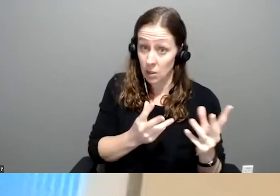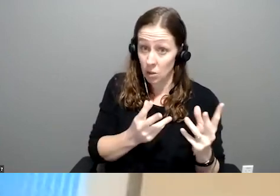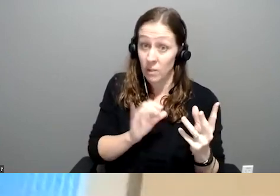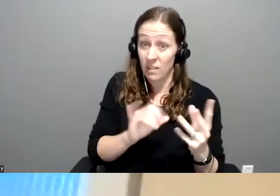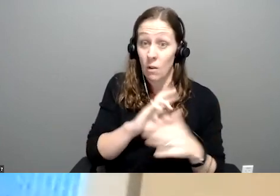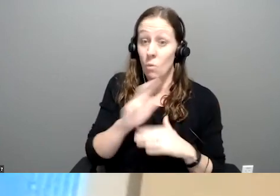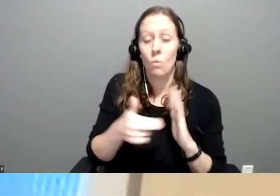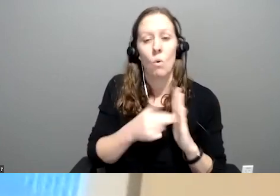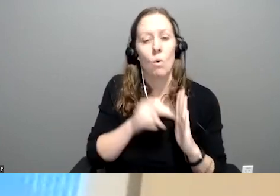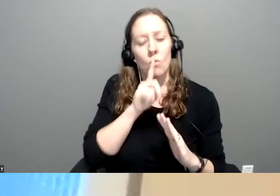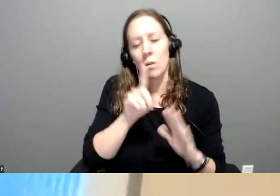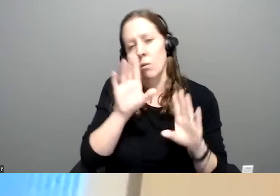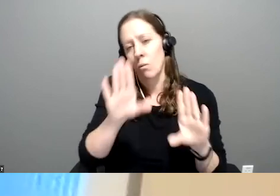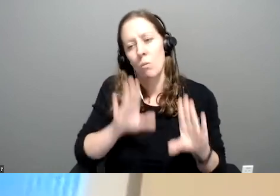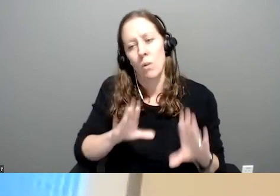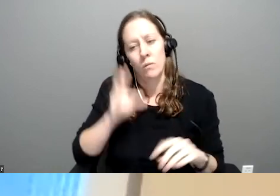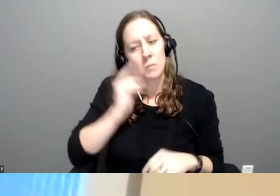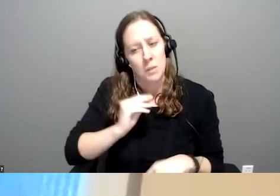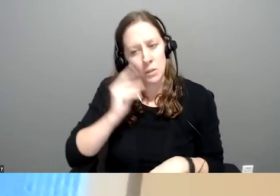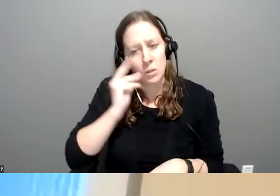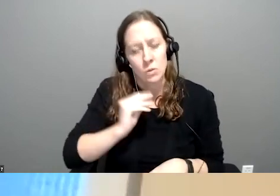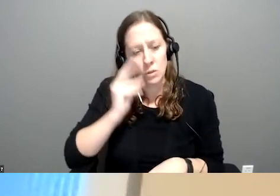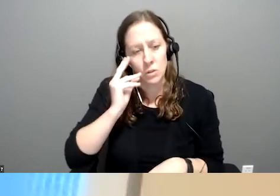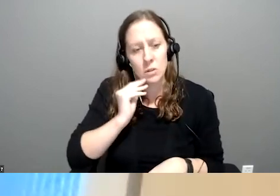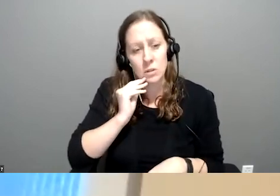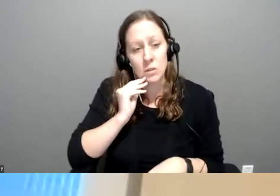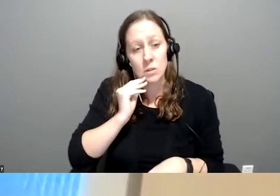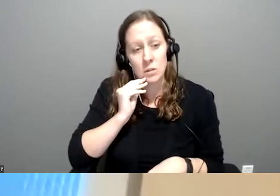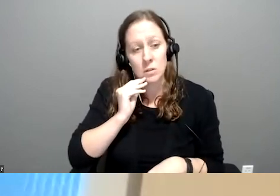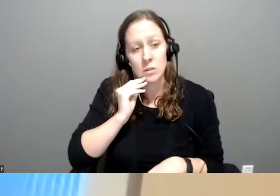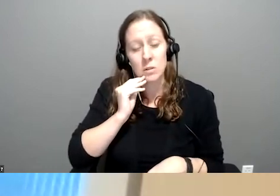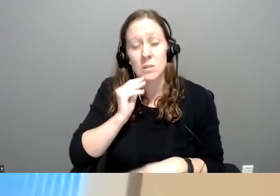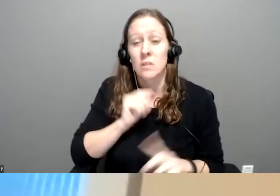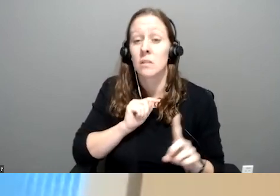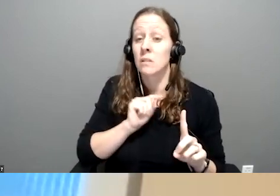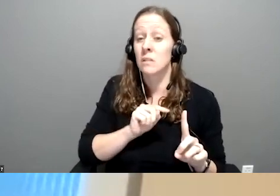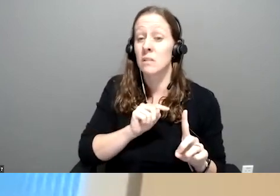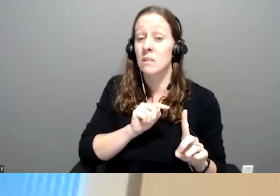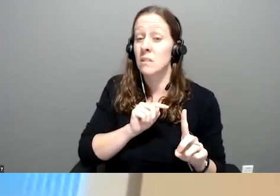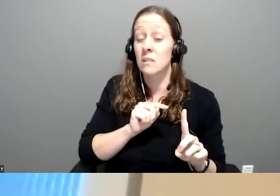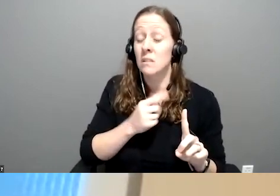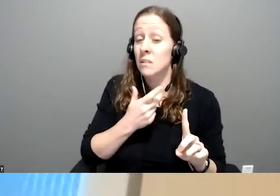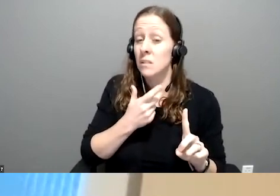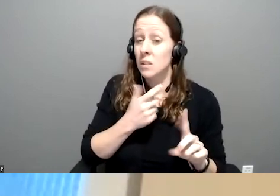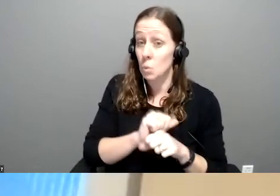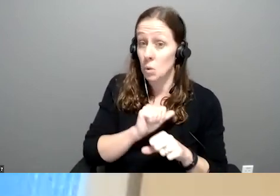experience. She said working as a facilitator allowed her to develop her leadership and her